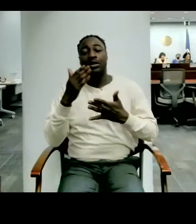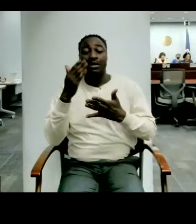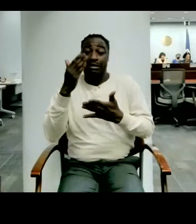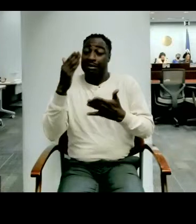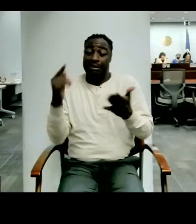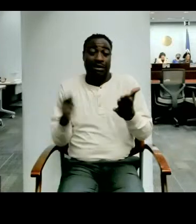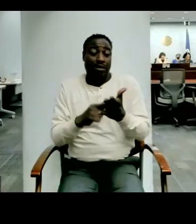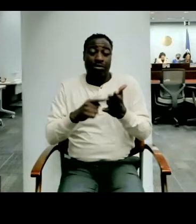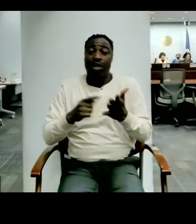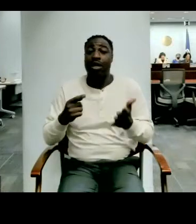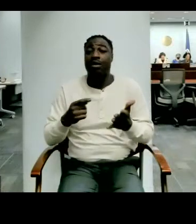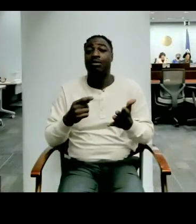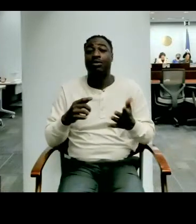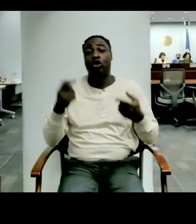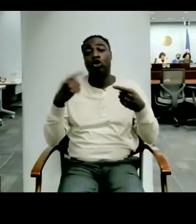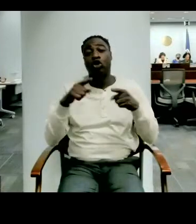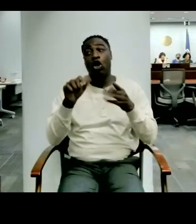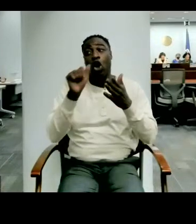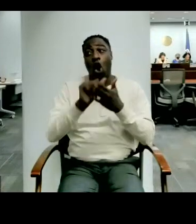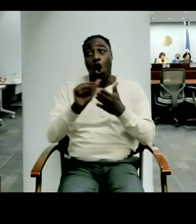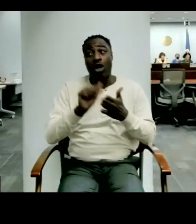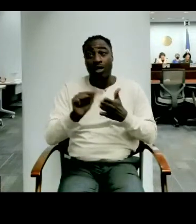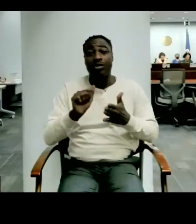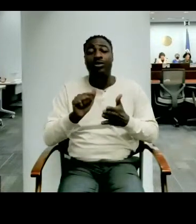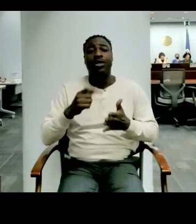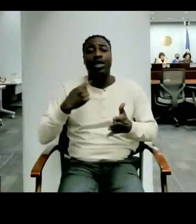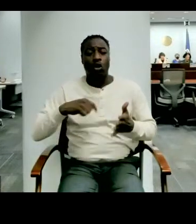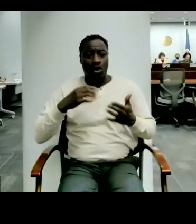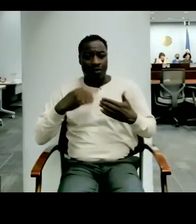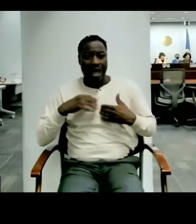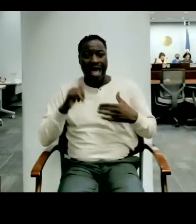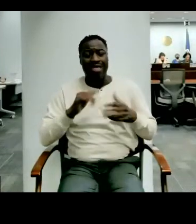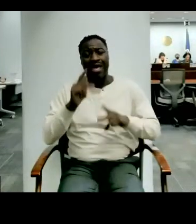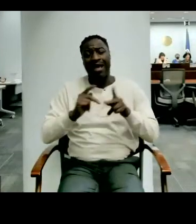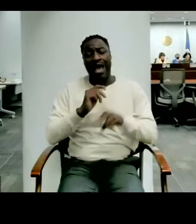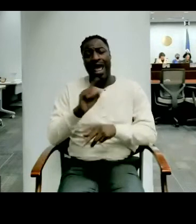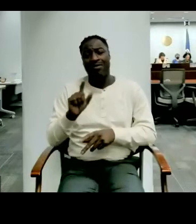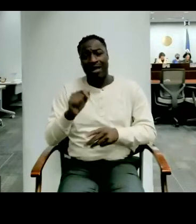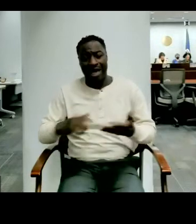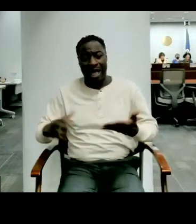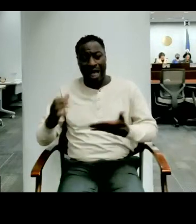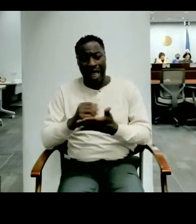in the course of audits, um that type of data collected by the government where the auditors